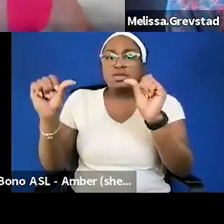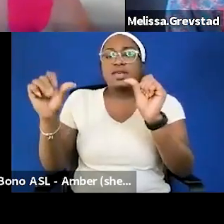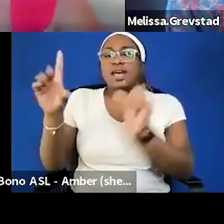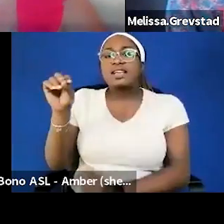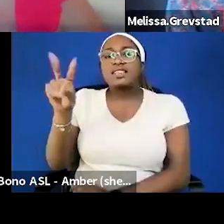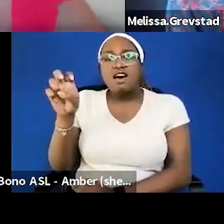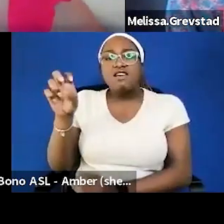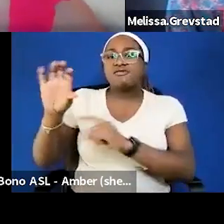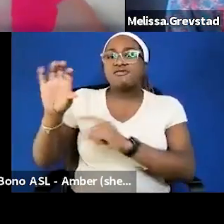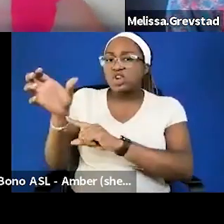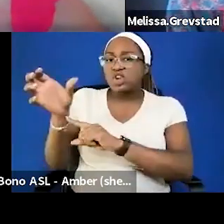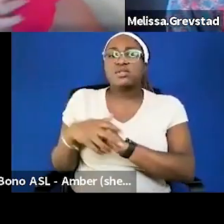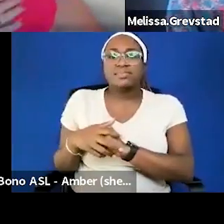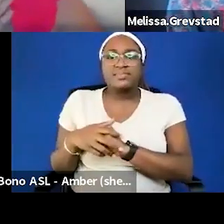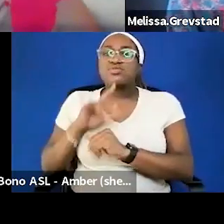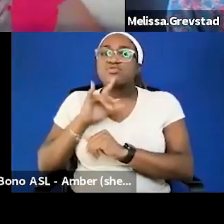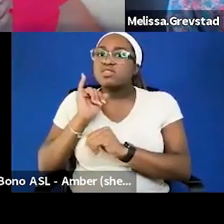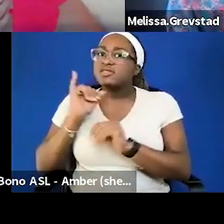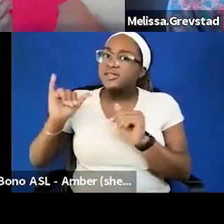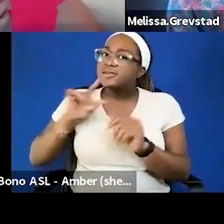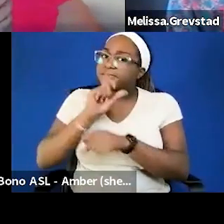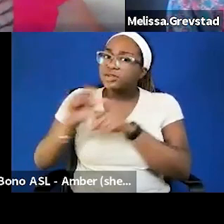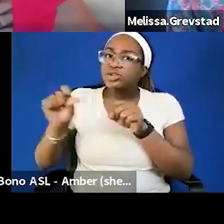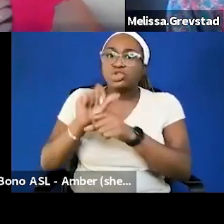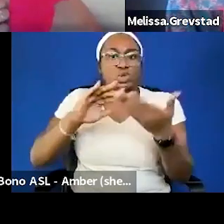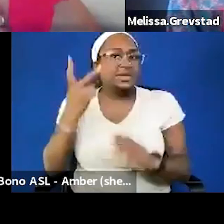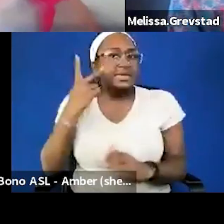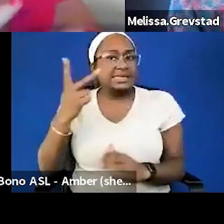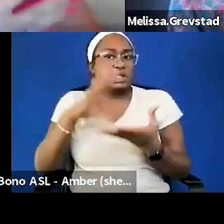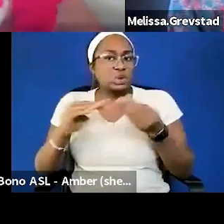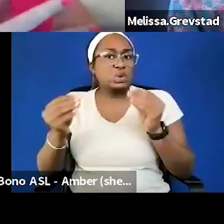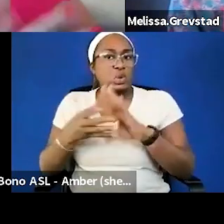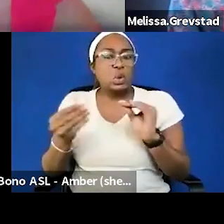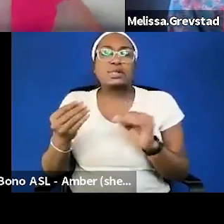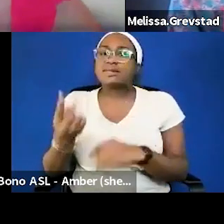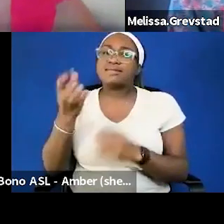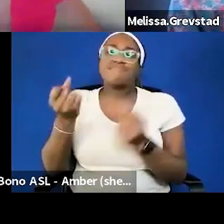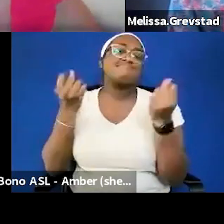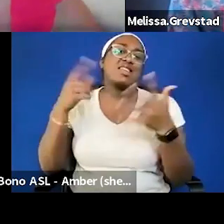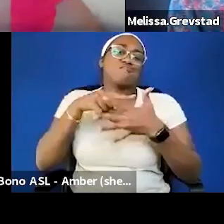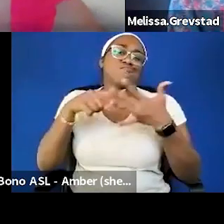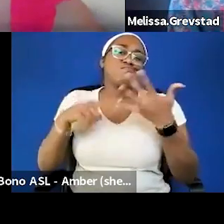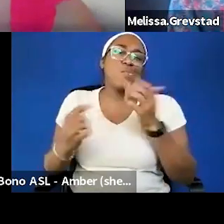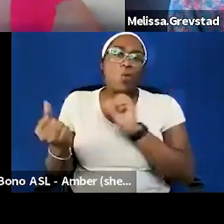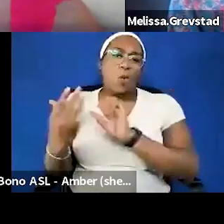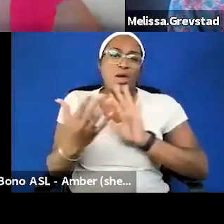to really ensure that our community is seeing these stories, and it's just one of the many ways that we are working with these partners throughout the year.